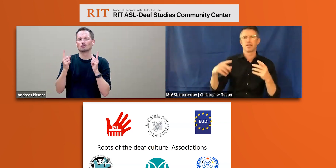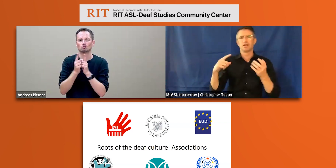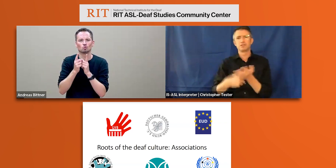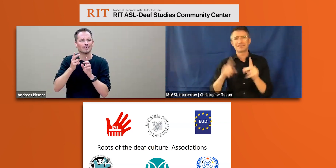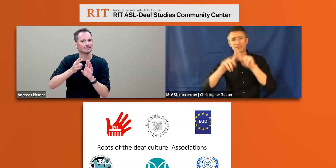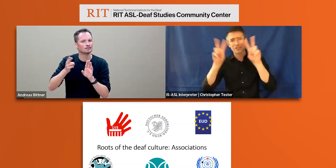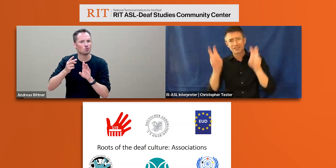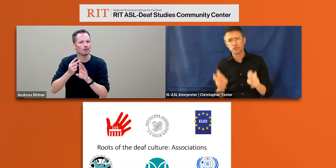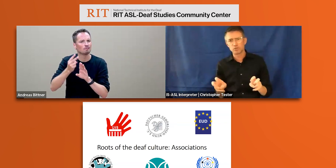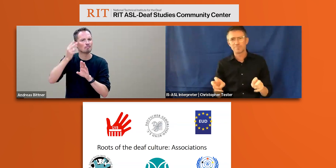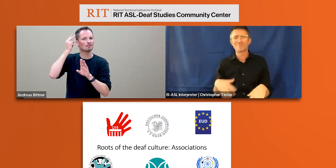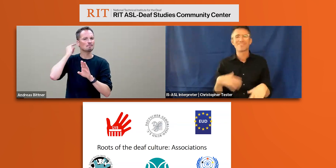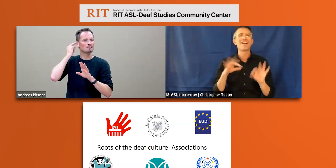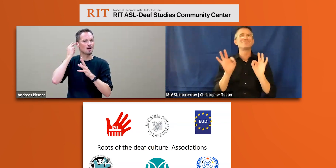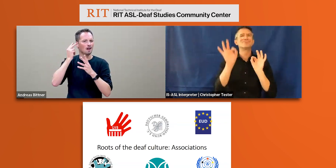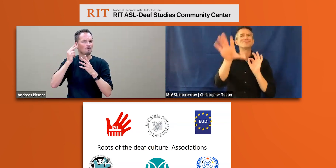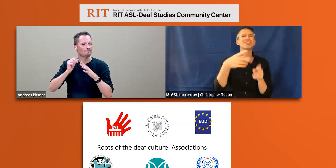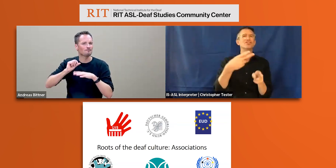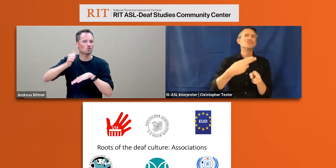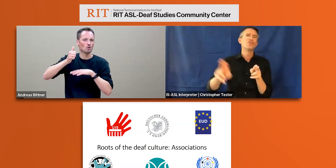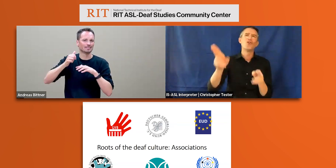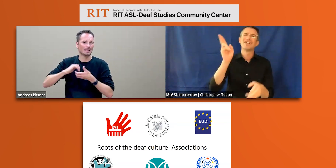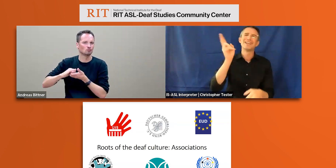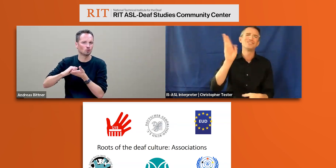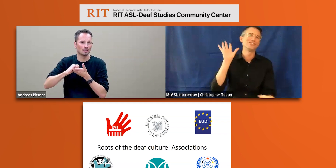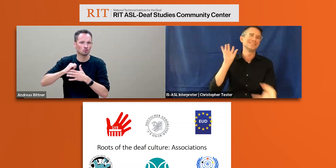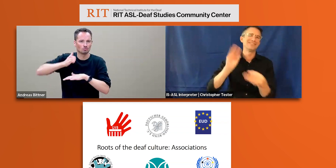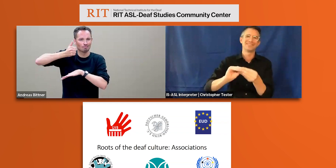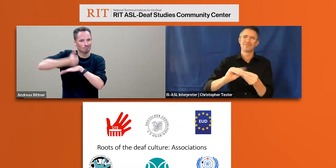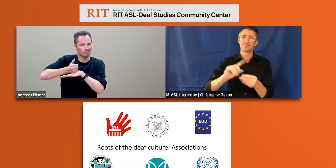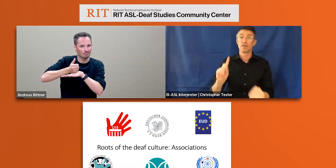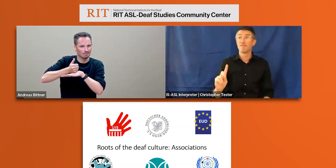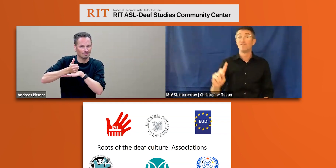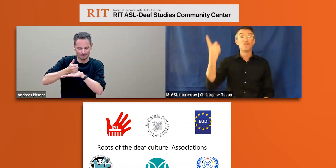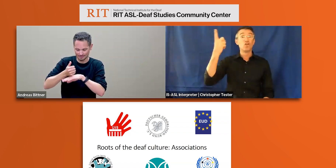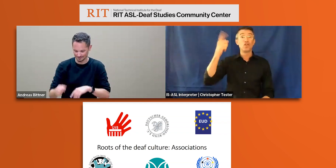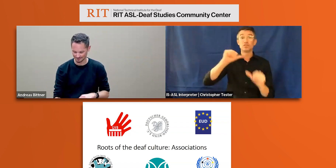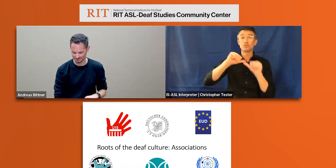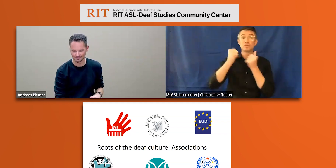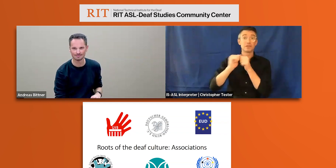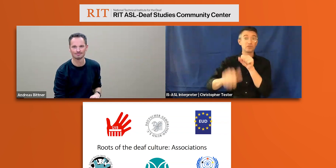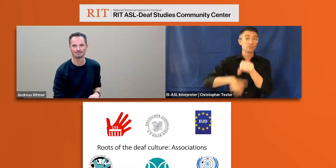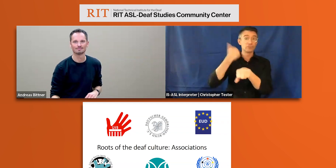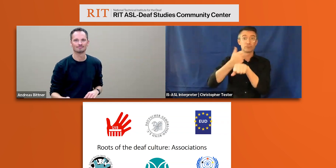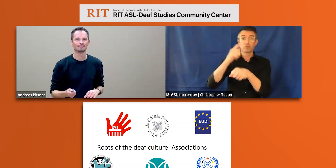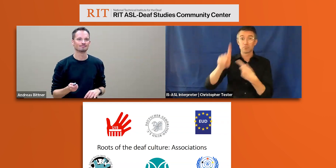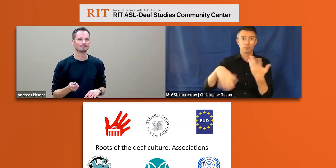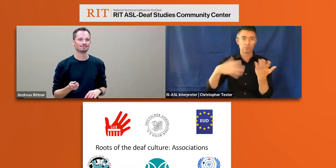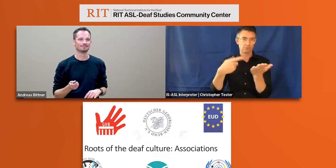They serve as meeting places for people to come and discuss whatever issues there might be.